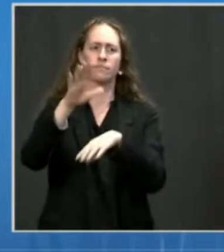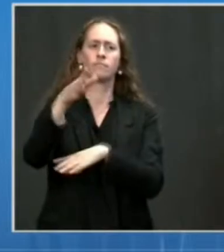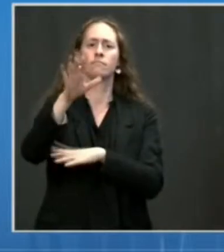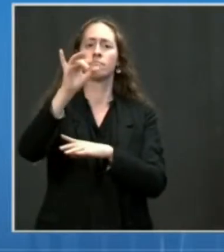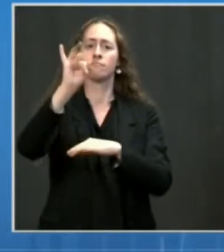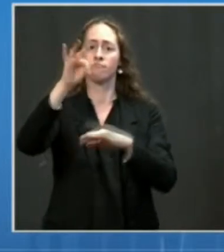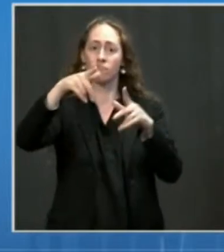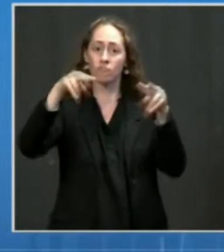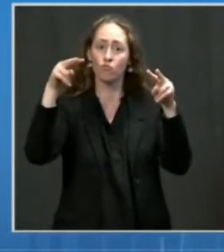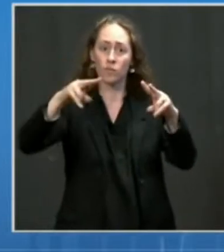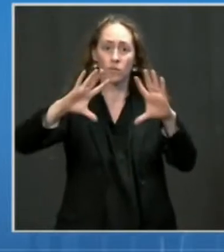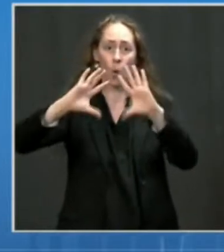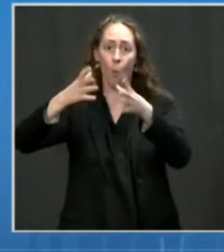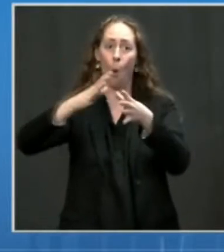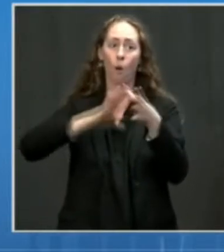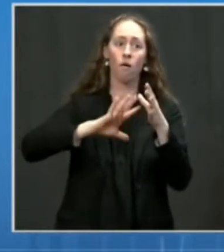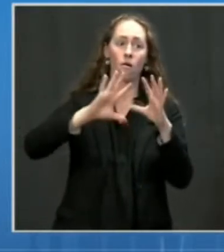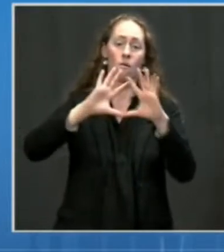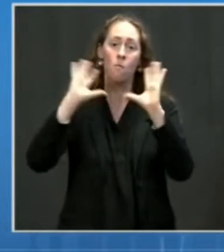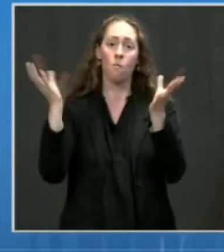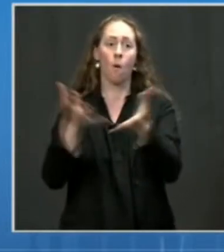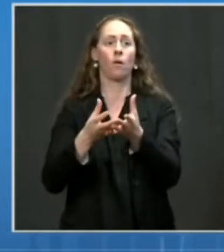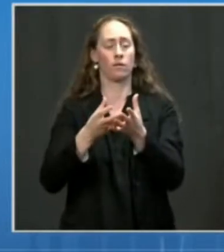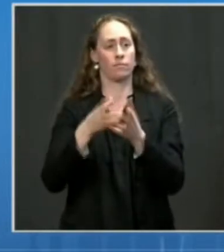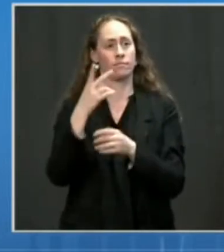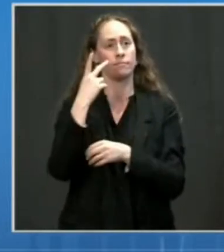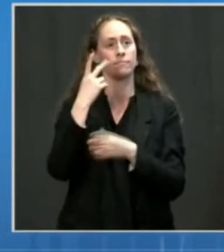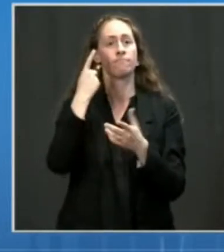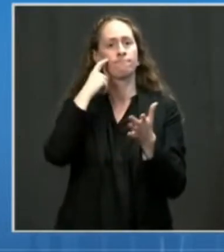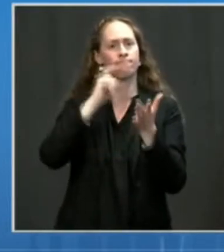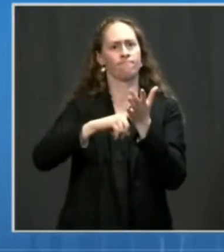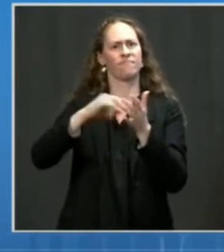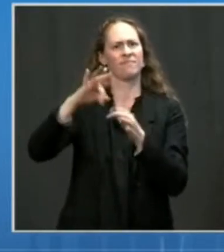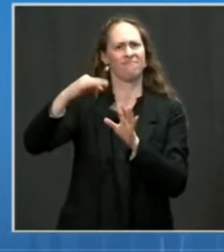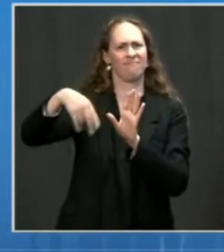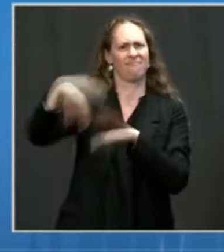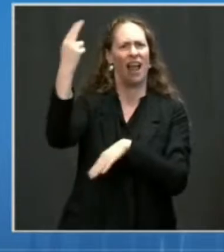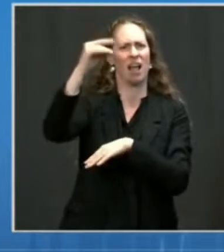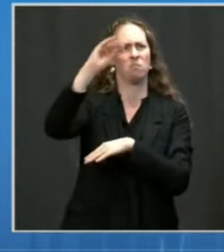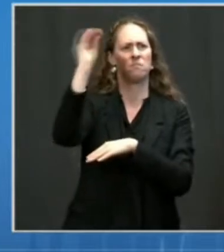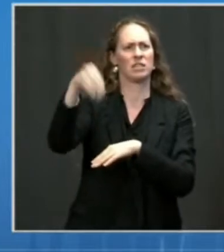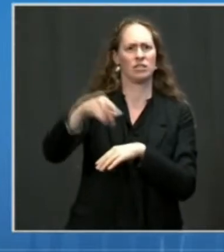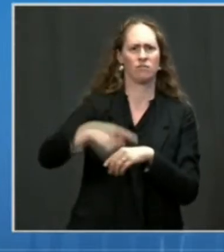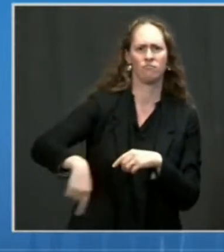THE NUMBERS, THE TOTAL ABSOLUTE